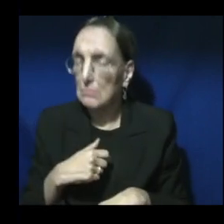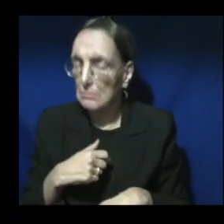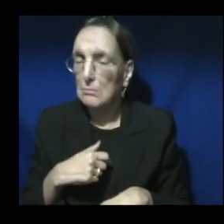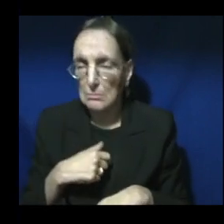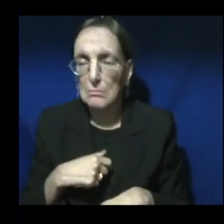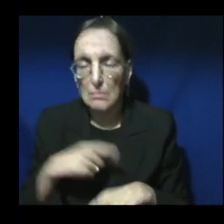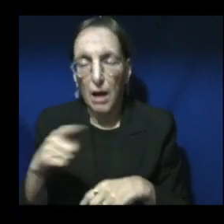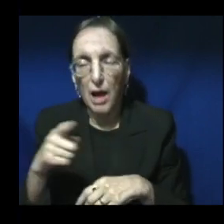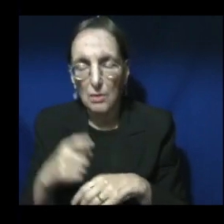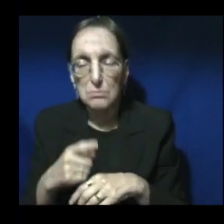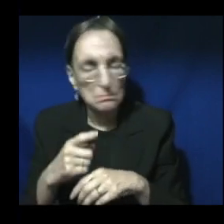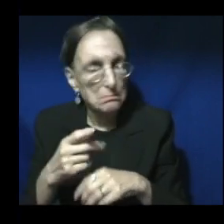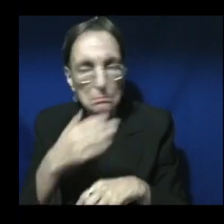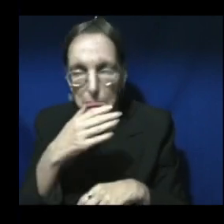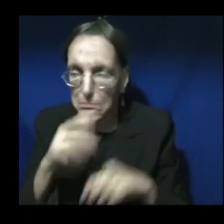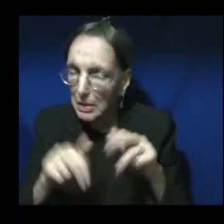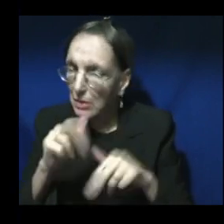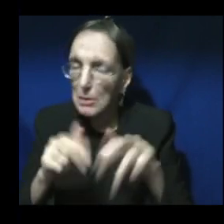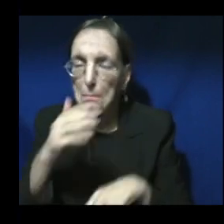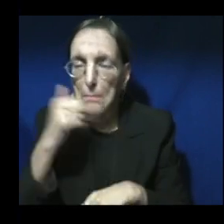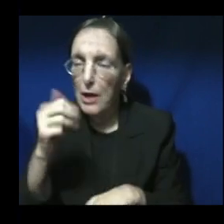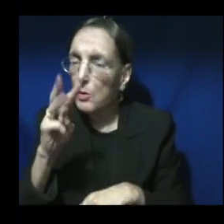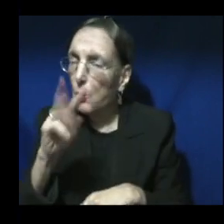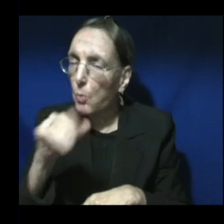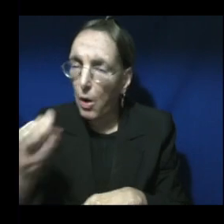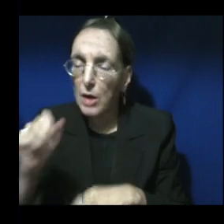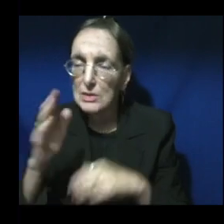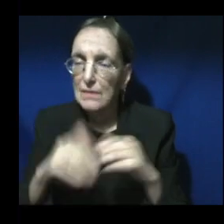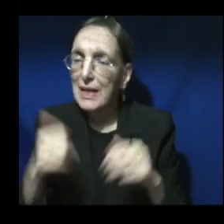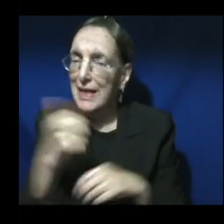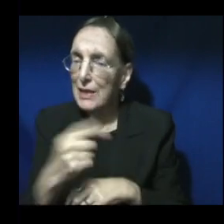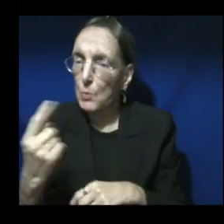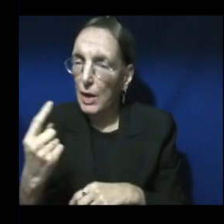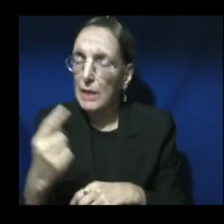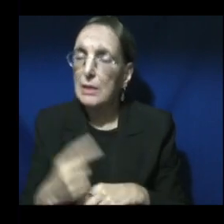number of different things. Yet less than a year later, he was elected president. And so again,